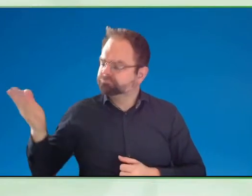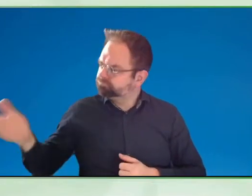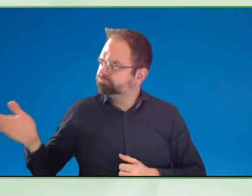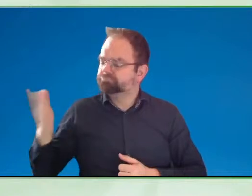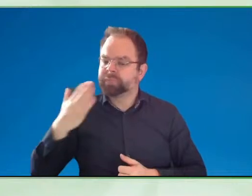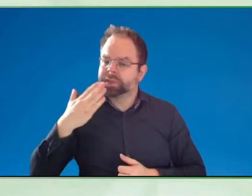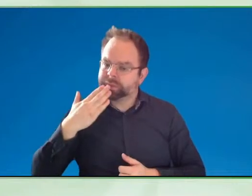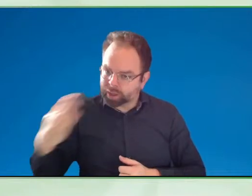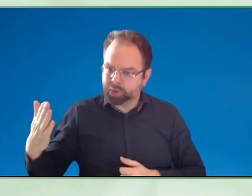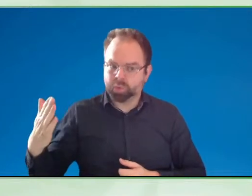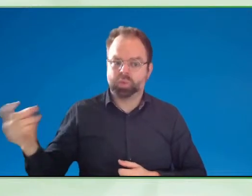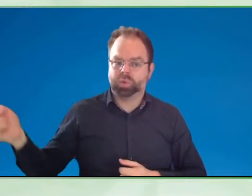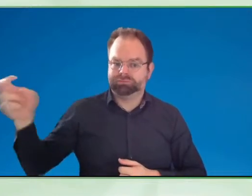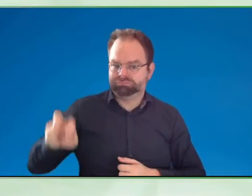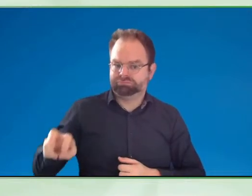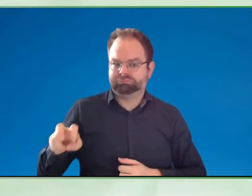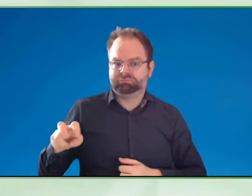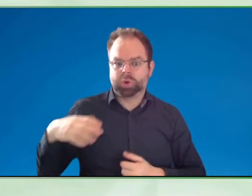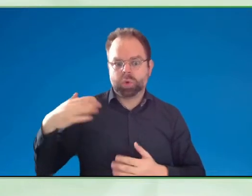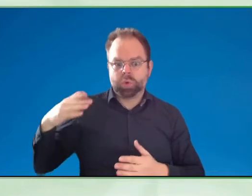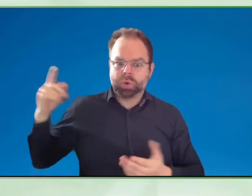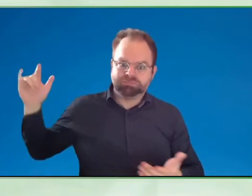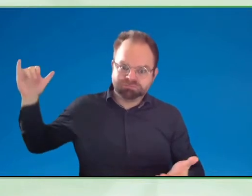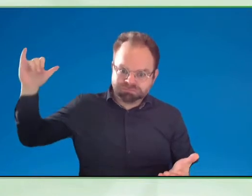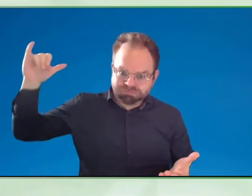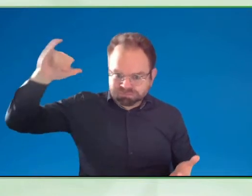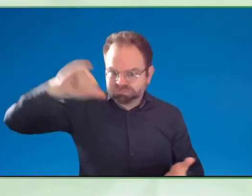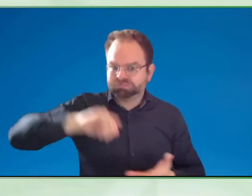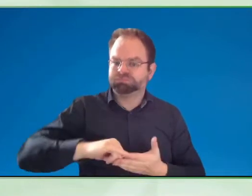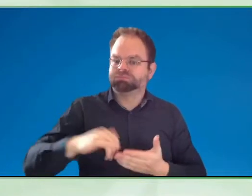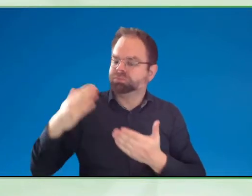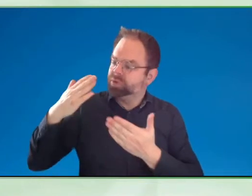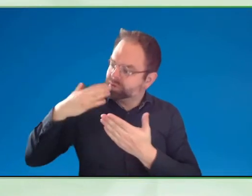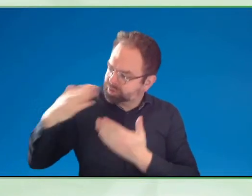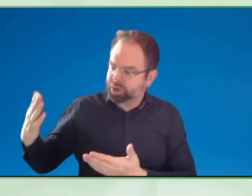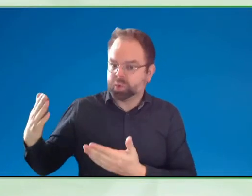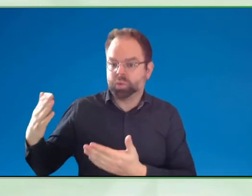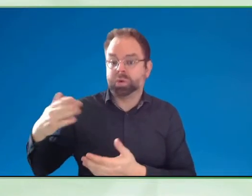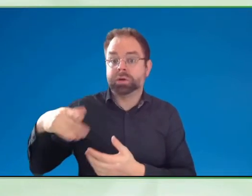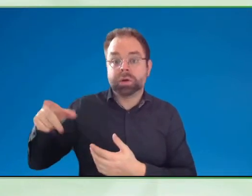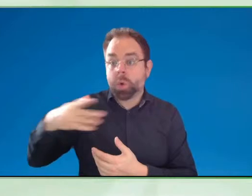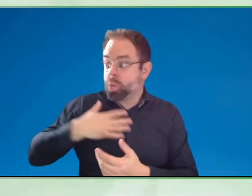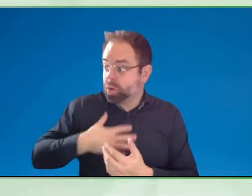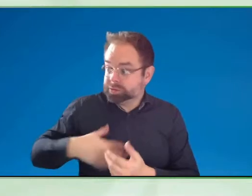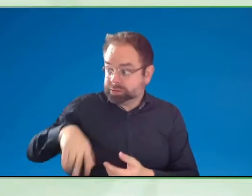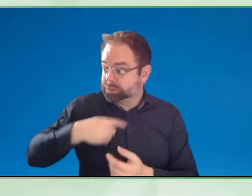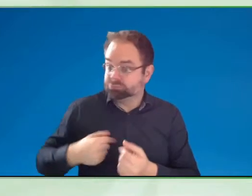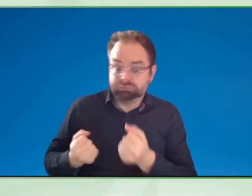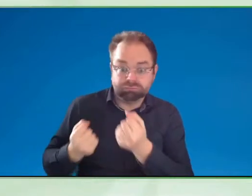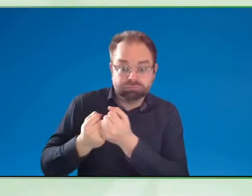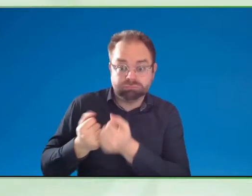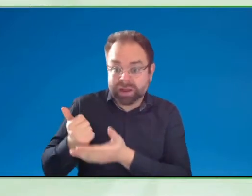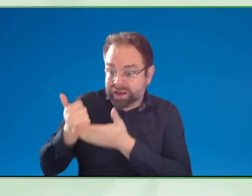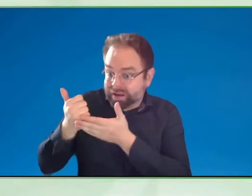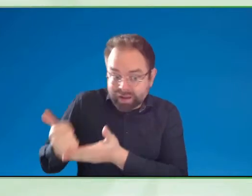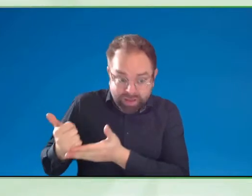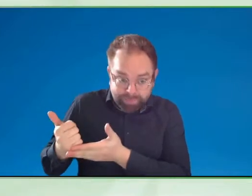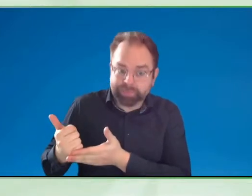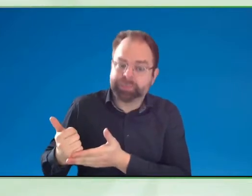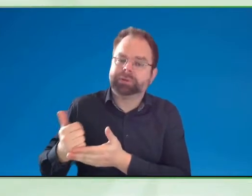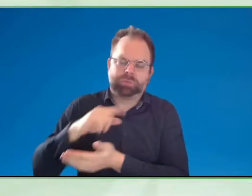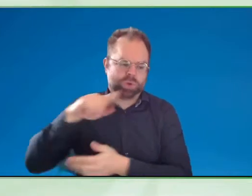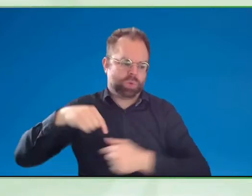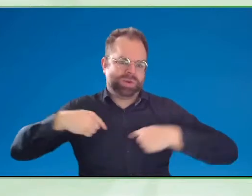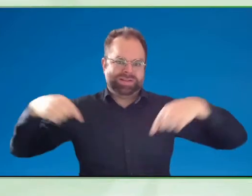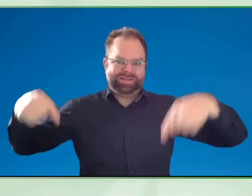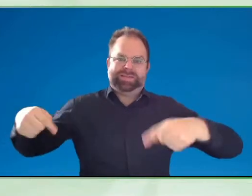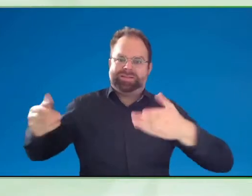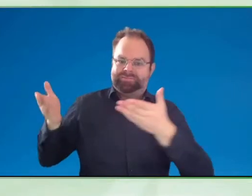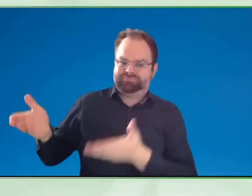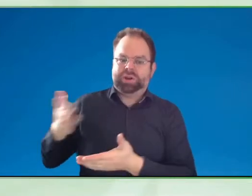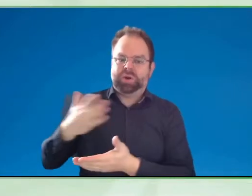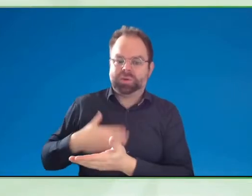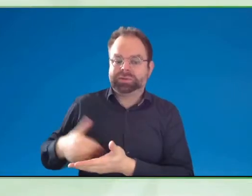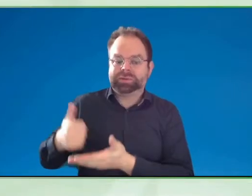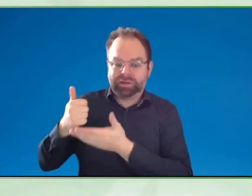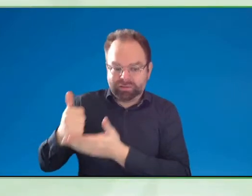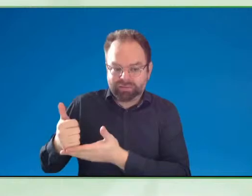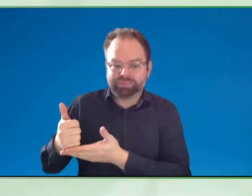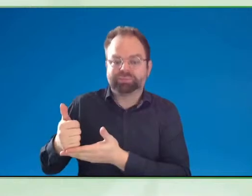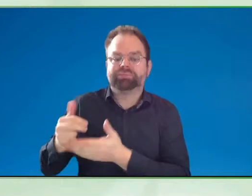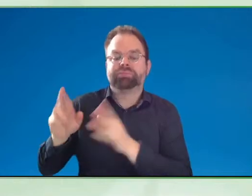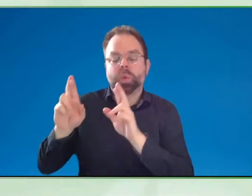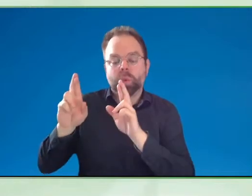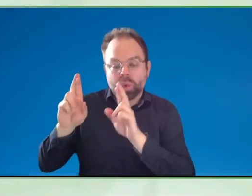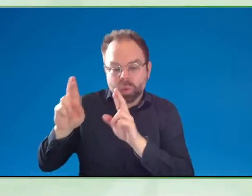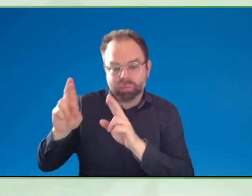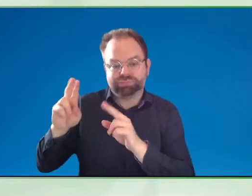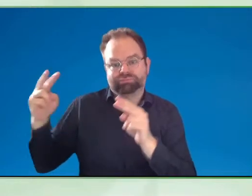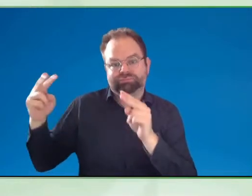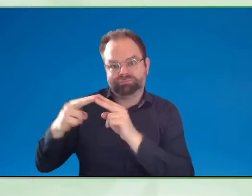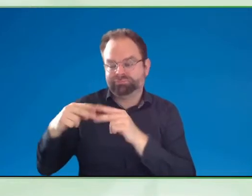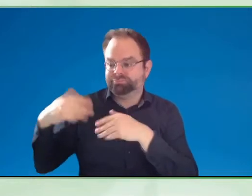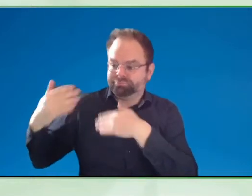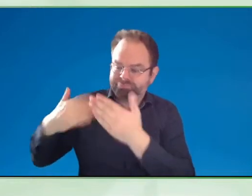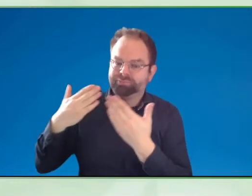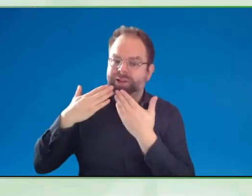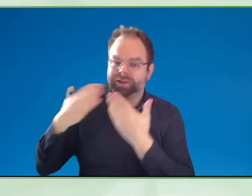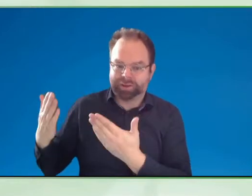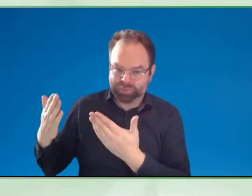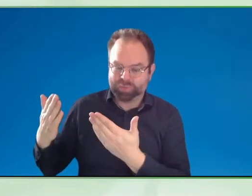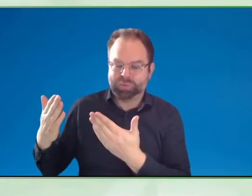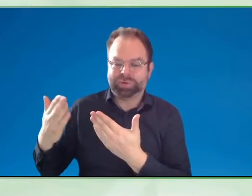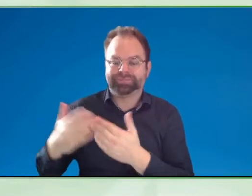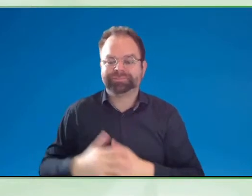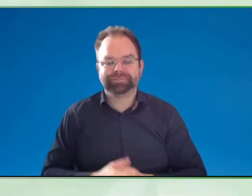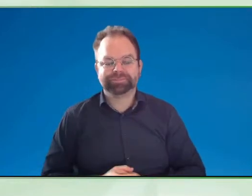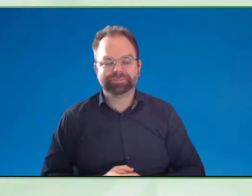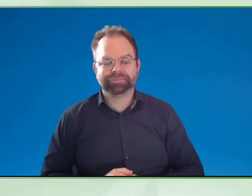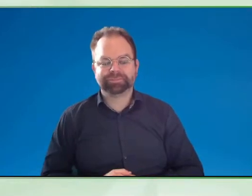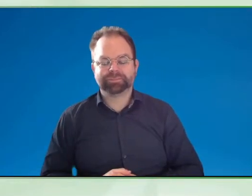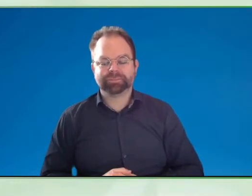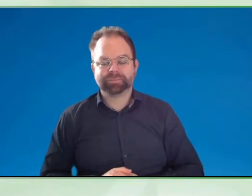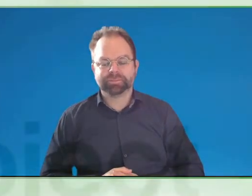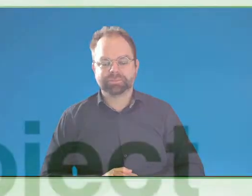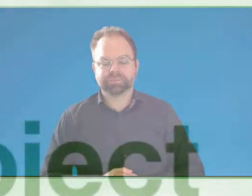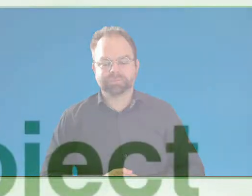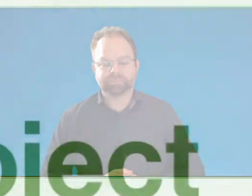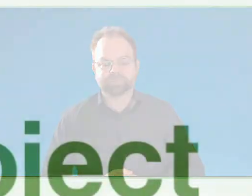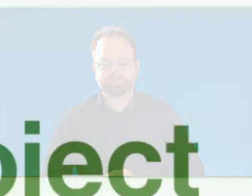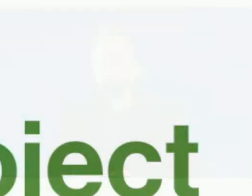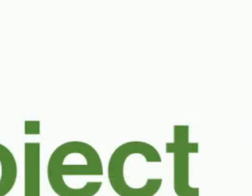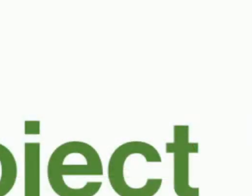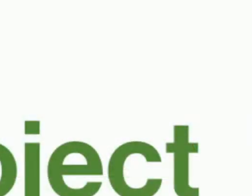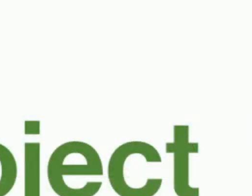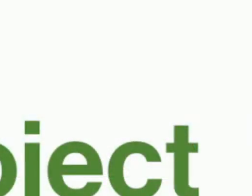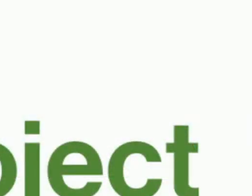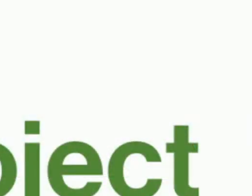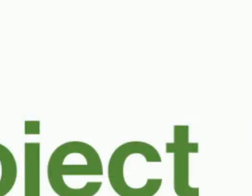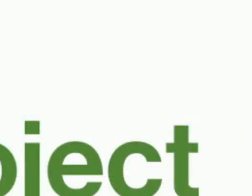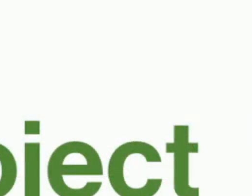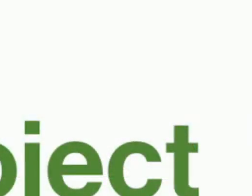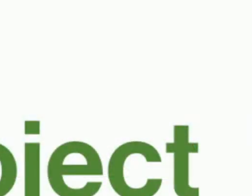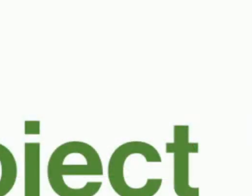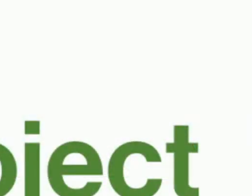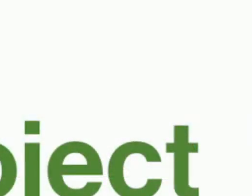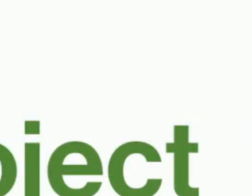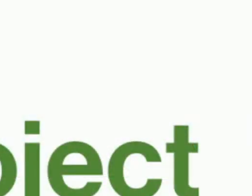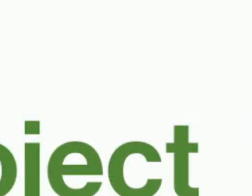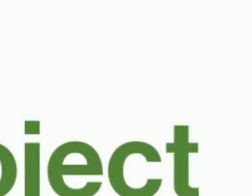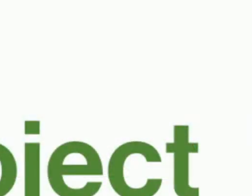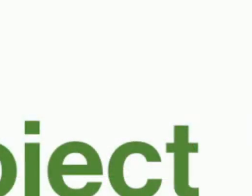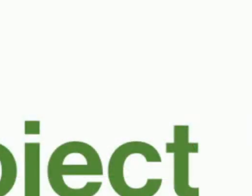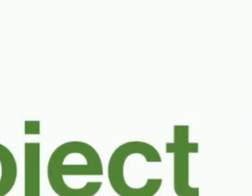Thank you for joining us this afternoon for our virtual fireside chat.